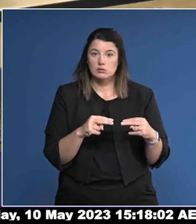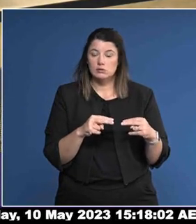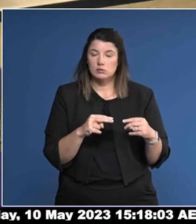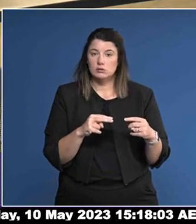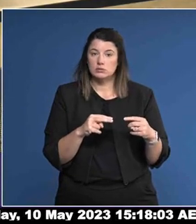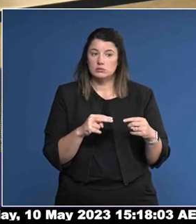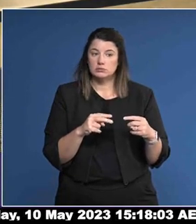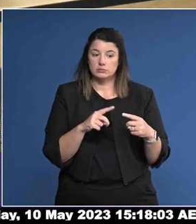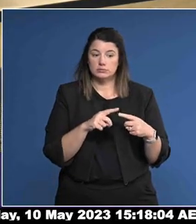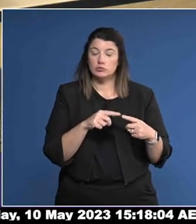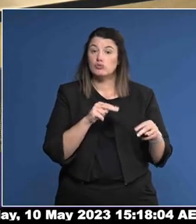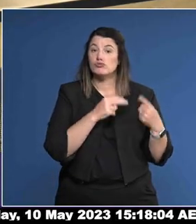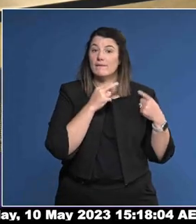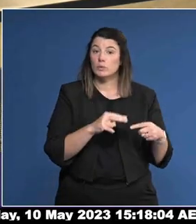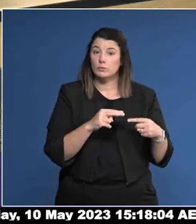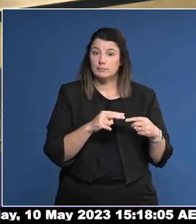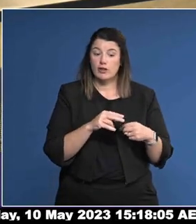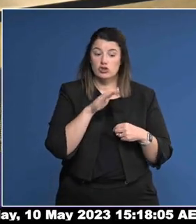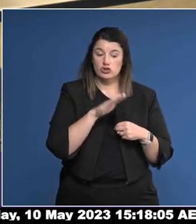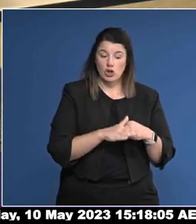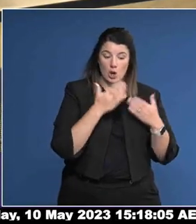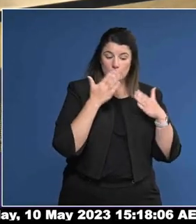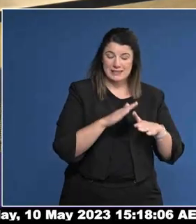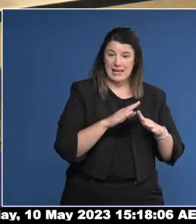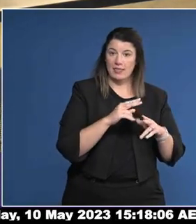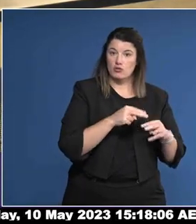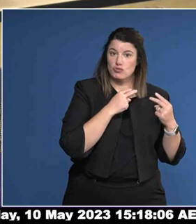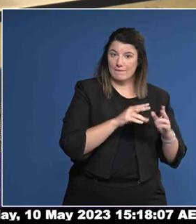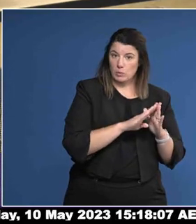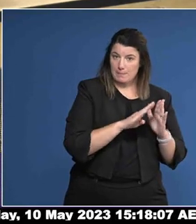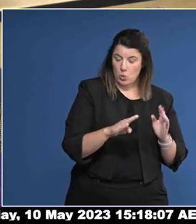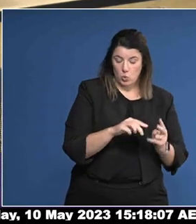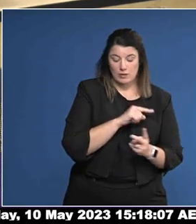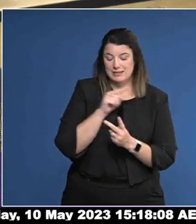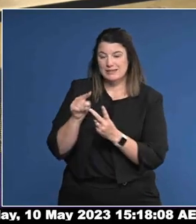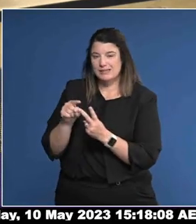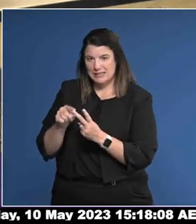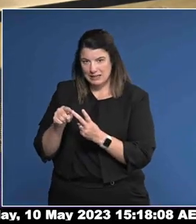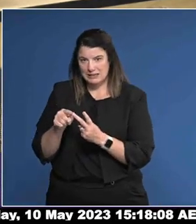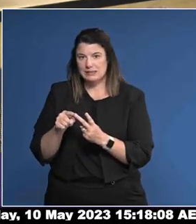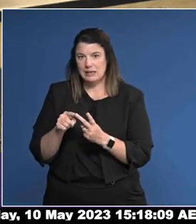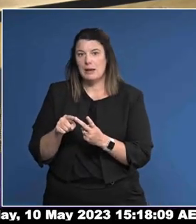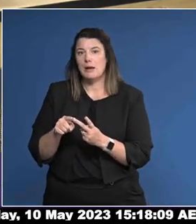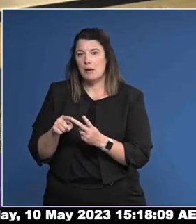review conducted by the Child Death Review Board and a review conducted by the Family and Child Commission; correct?